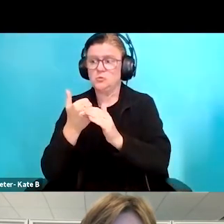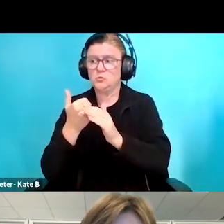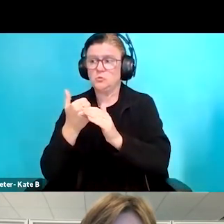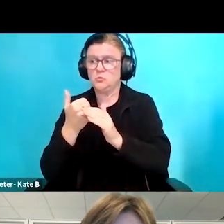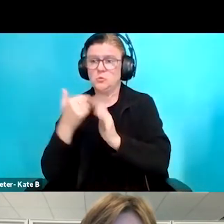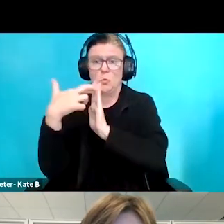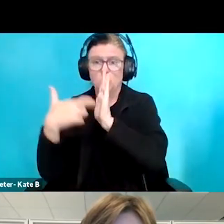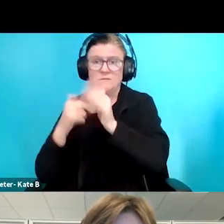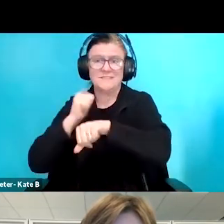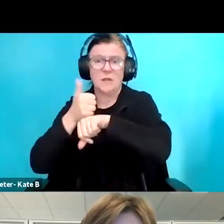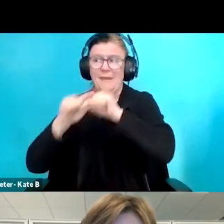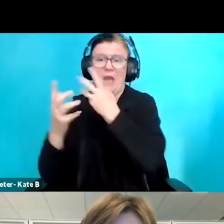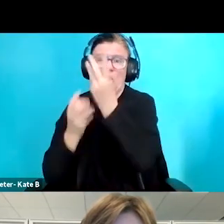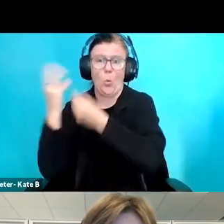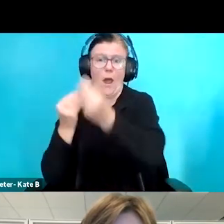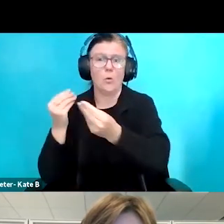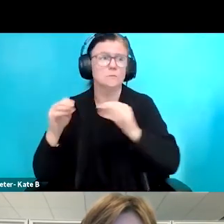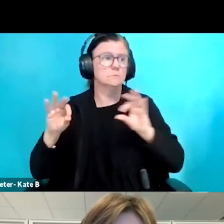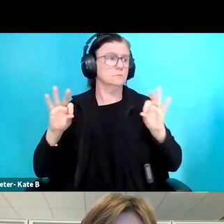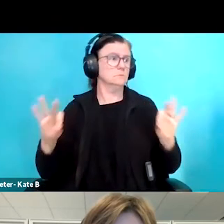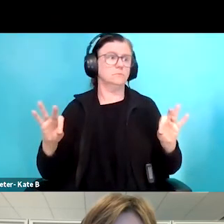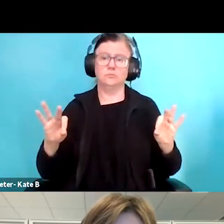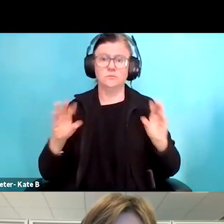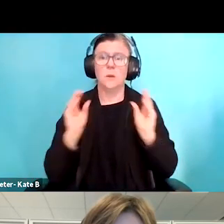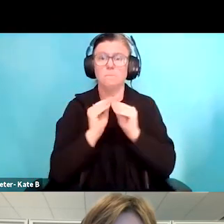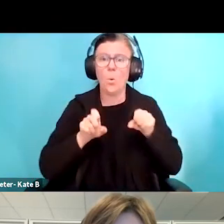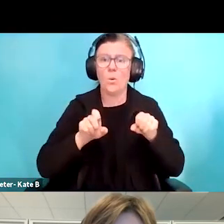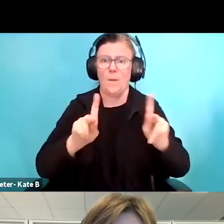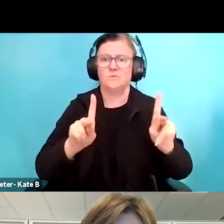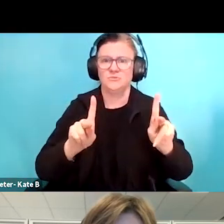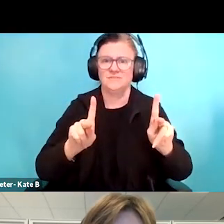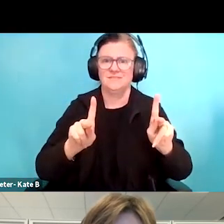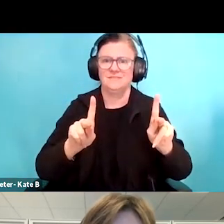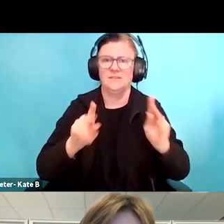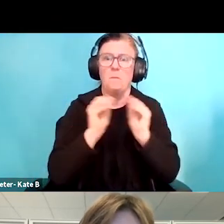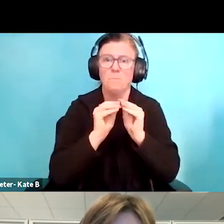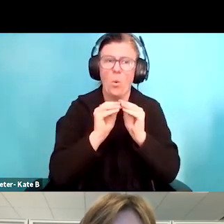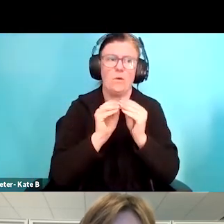the balance of that was to actually increase opportunity not lose opportunity. As a lot of